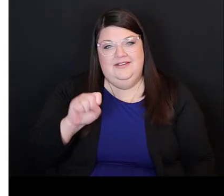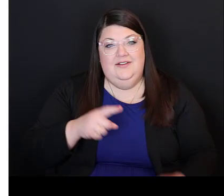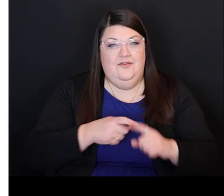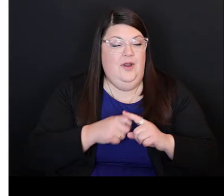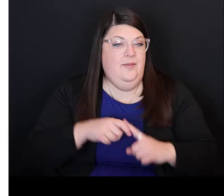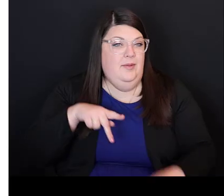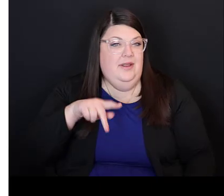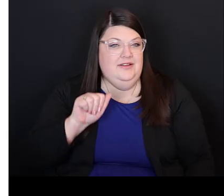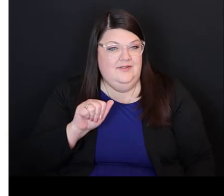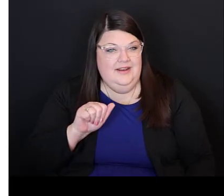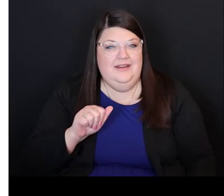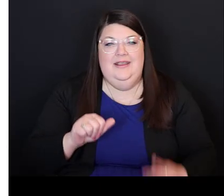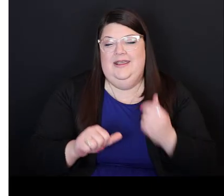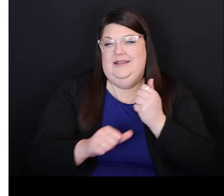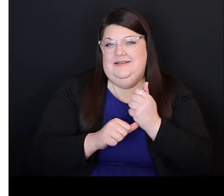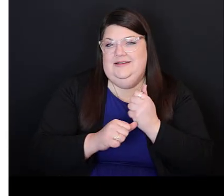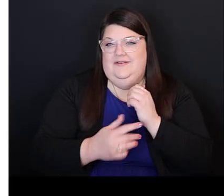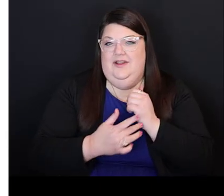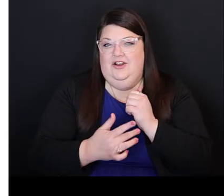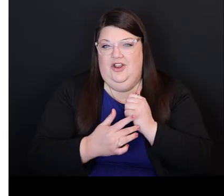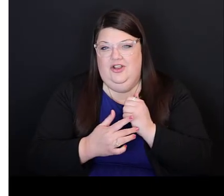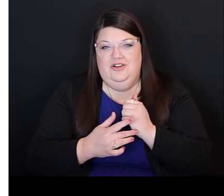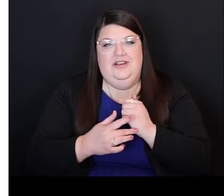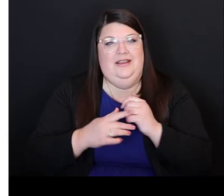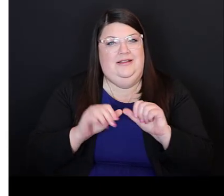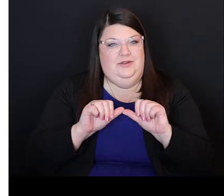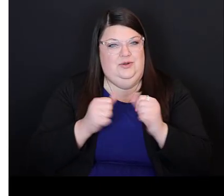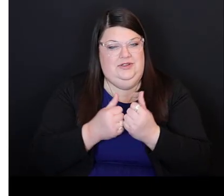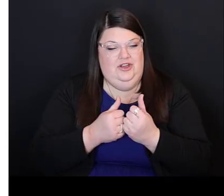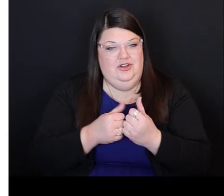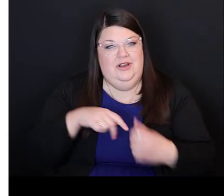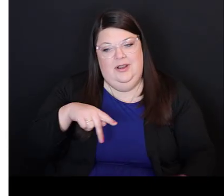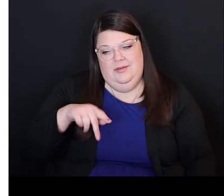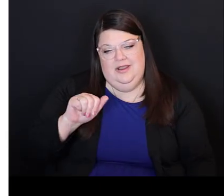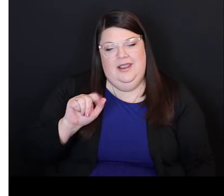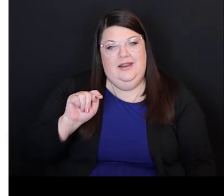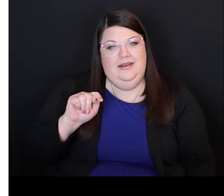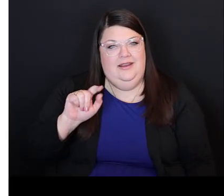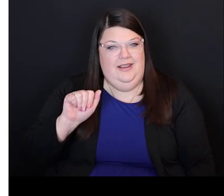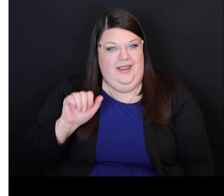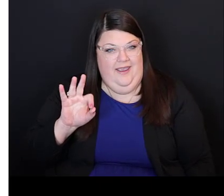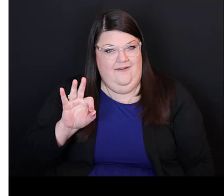Assistive Technology Foundation, or PATF, on how smart home technology can serve as assistive technology.